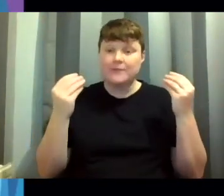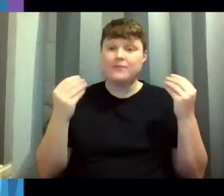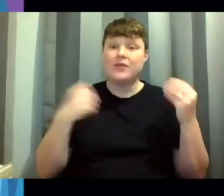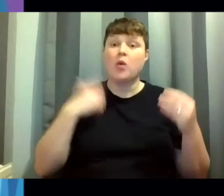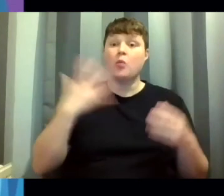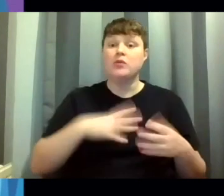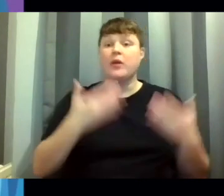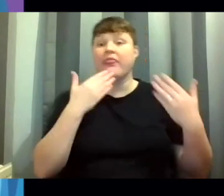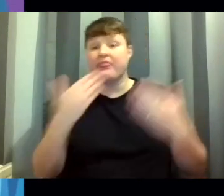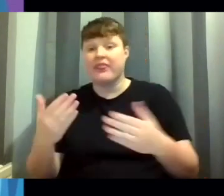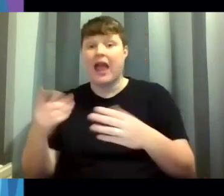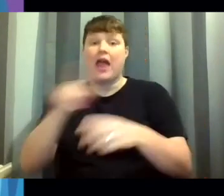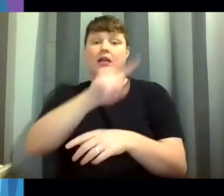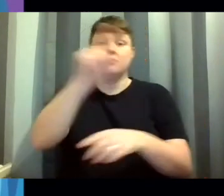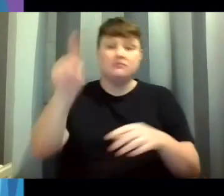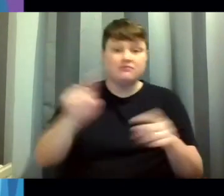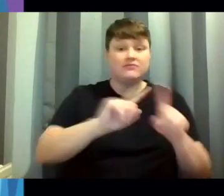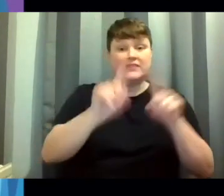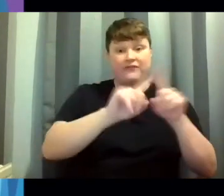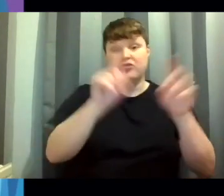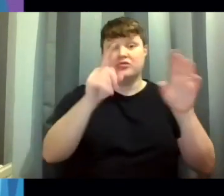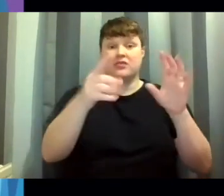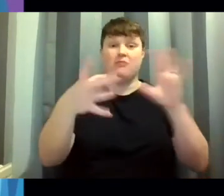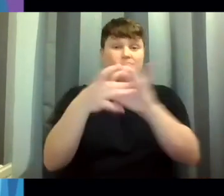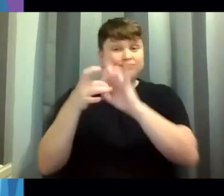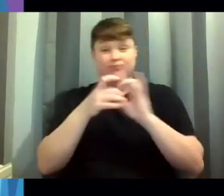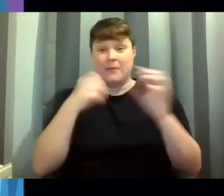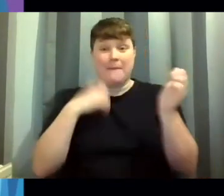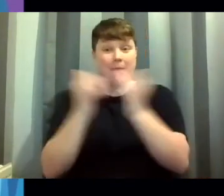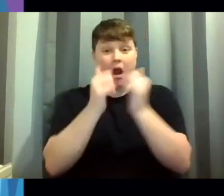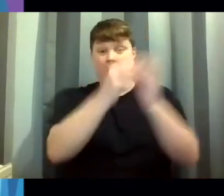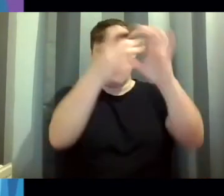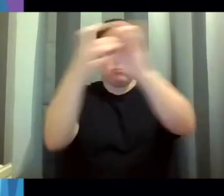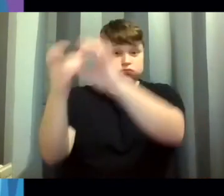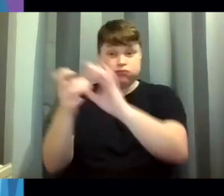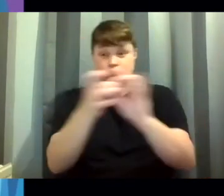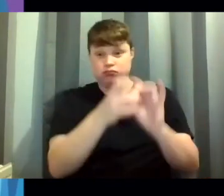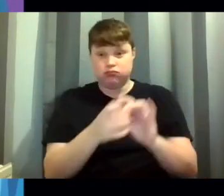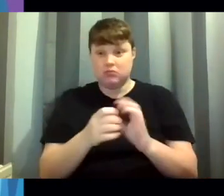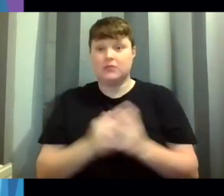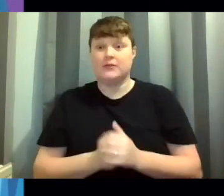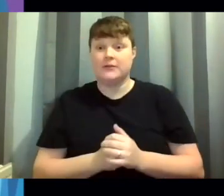at the University of Exeter, University of Bristol and Gloucestershire hospitals including Professor